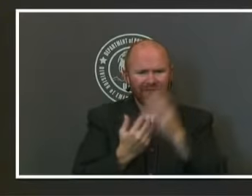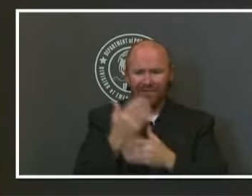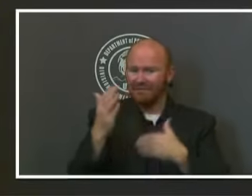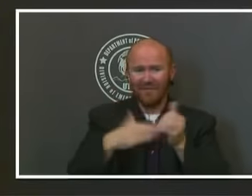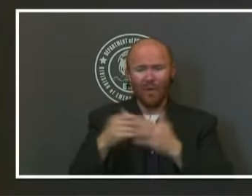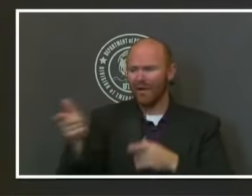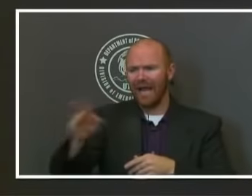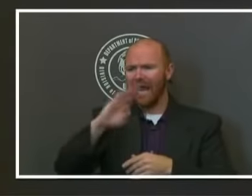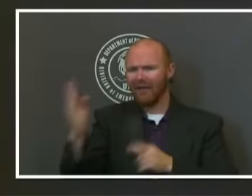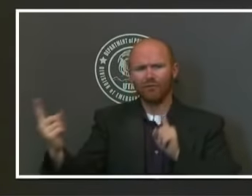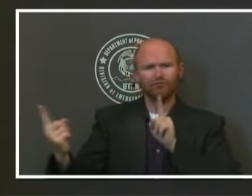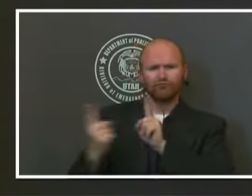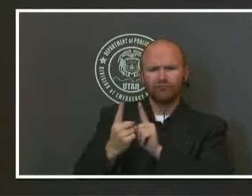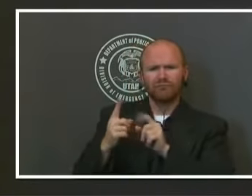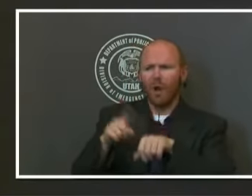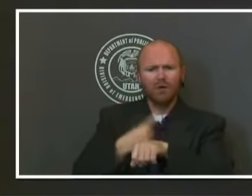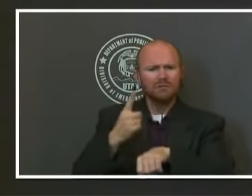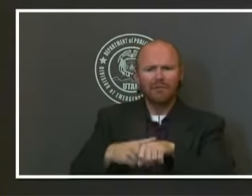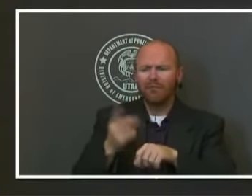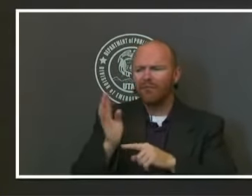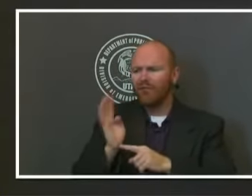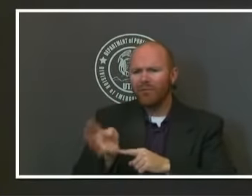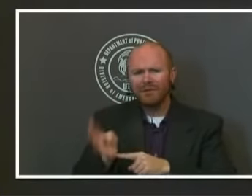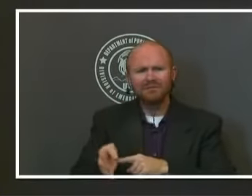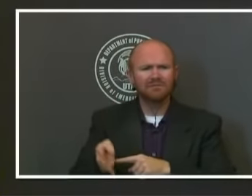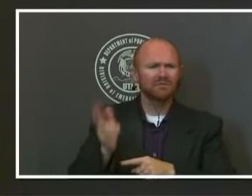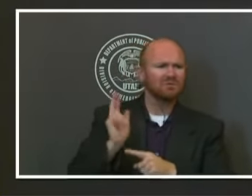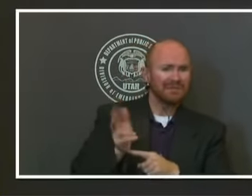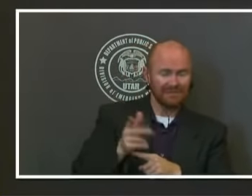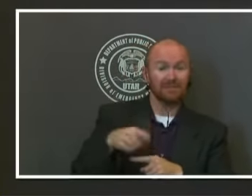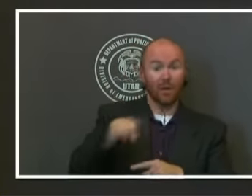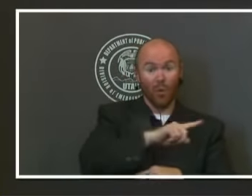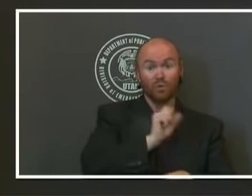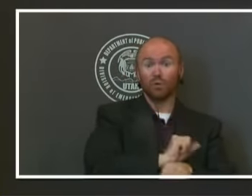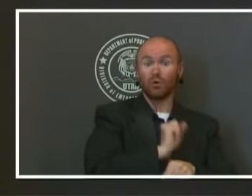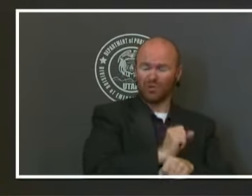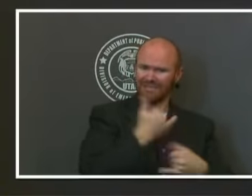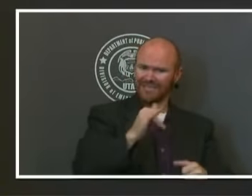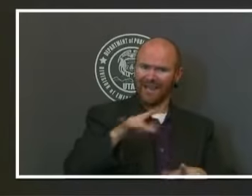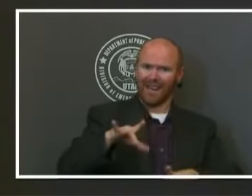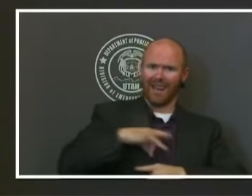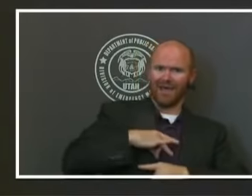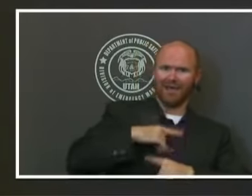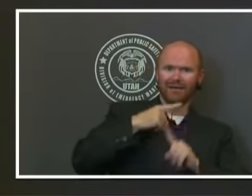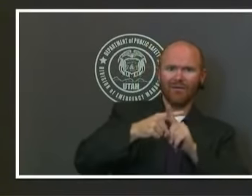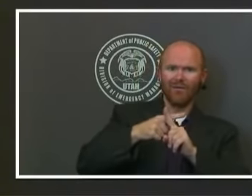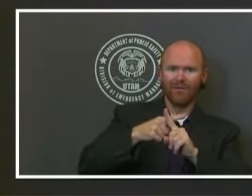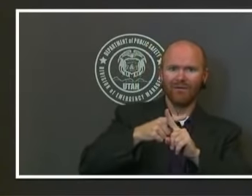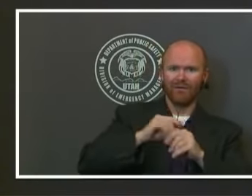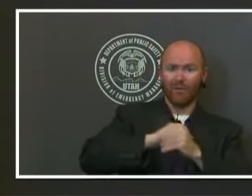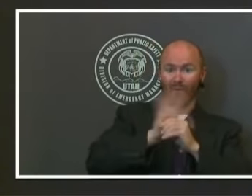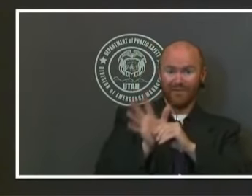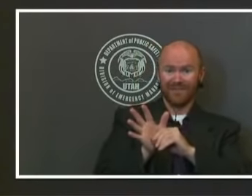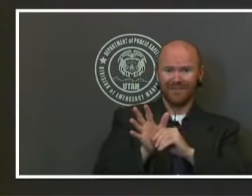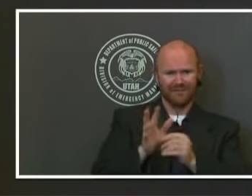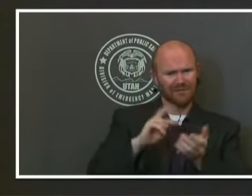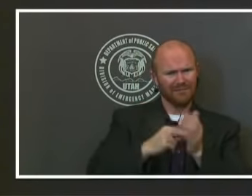for more than fifteen minutes they still contracted the virus